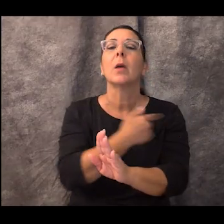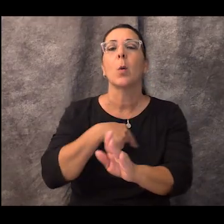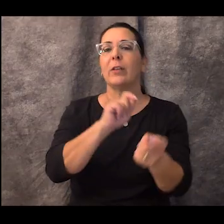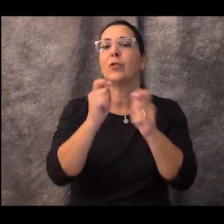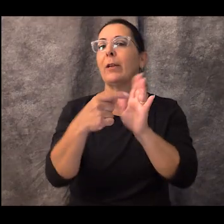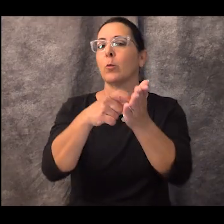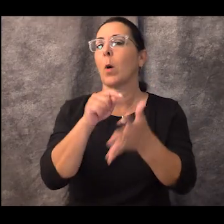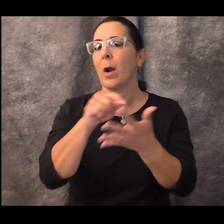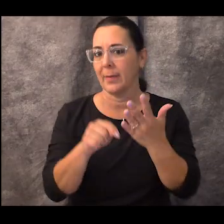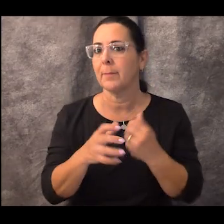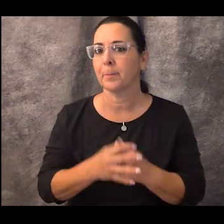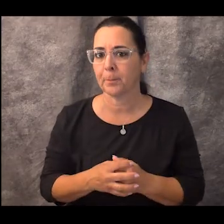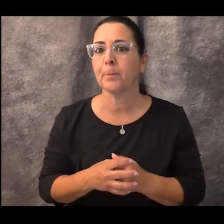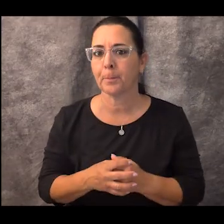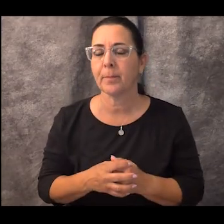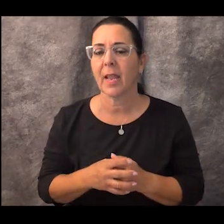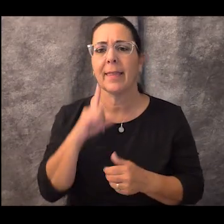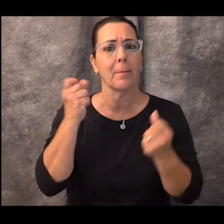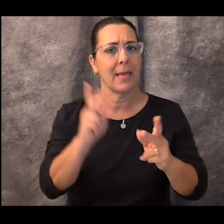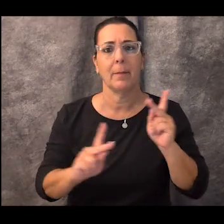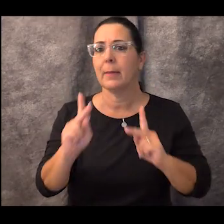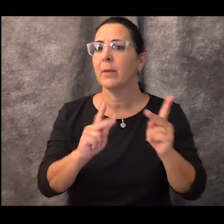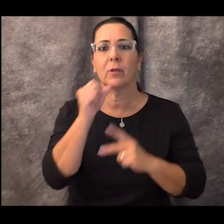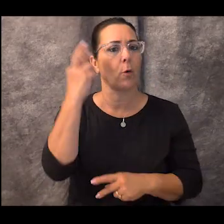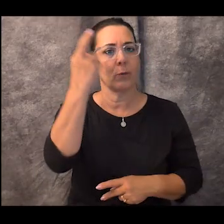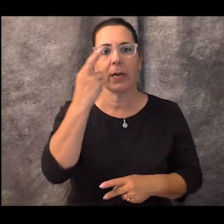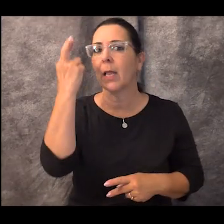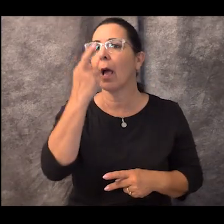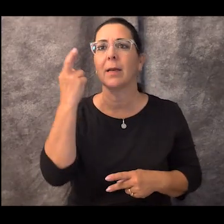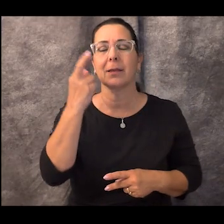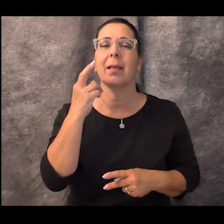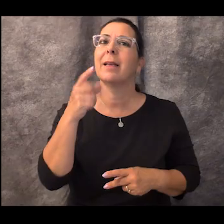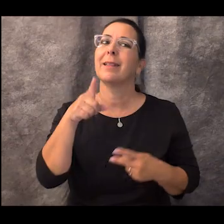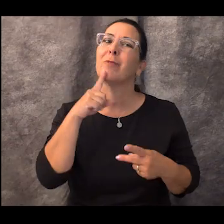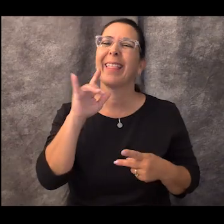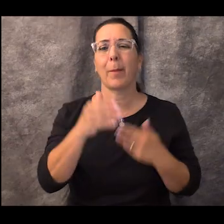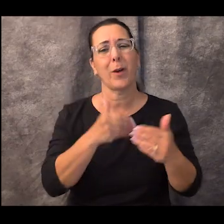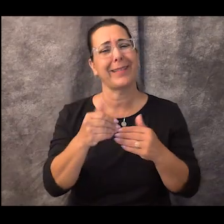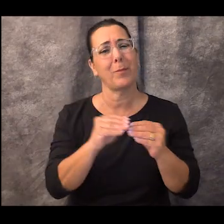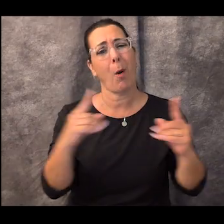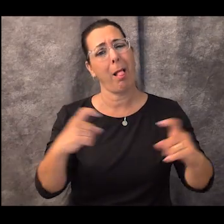And I don't think everyone realizes how much more complicated it can be for people with disabilities.